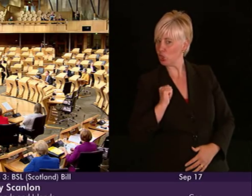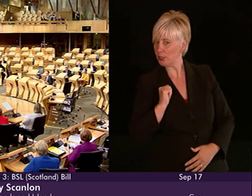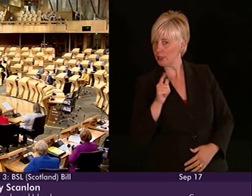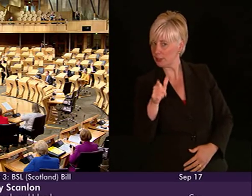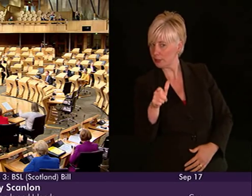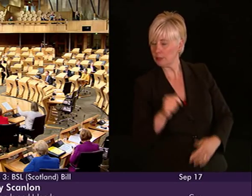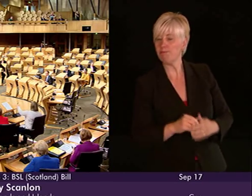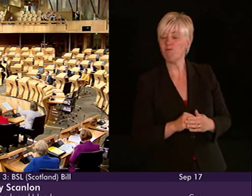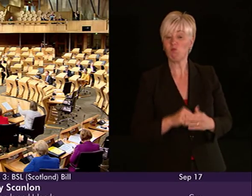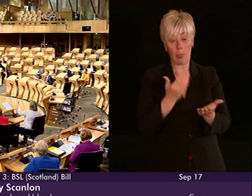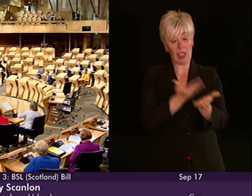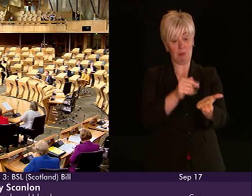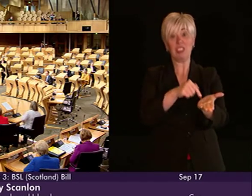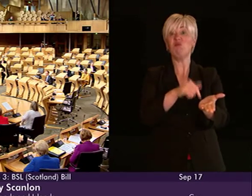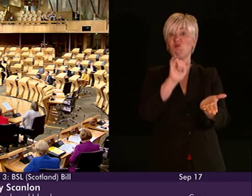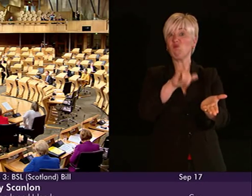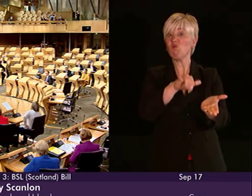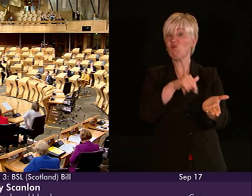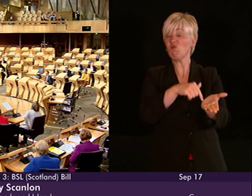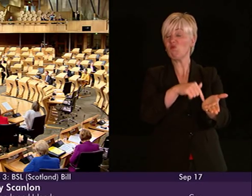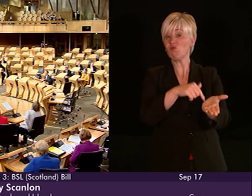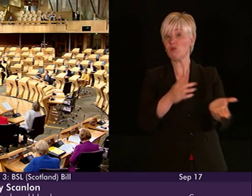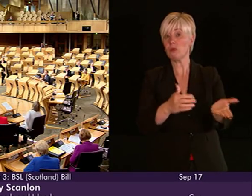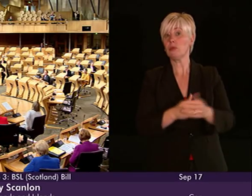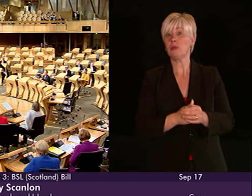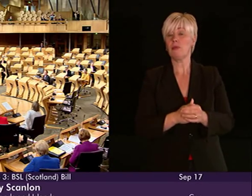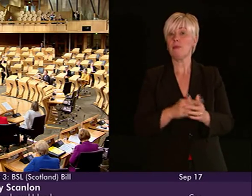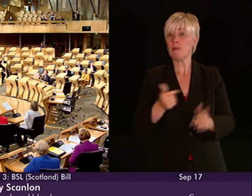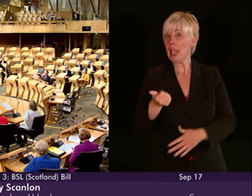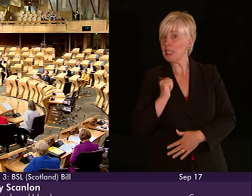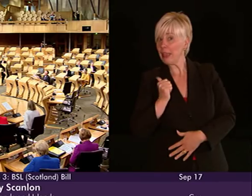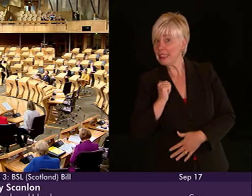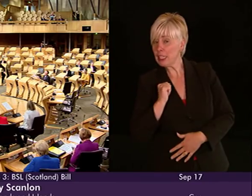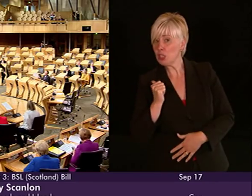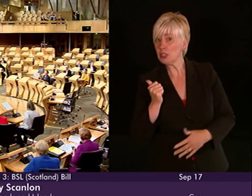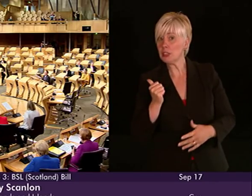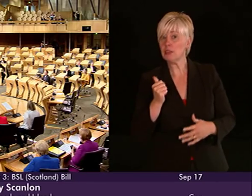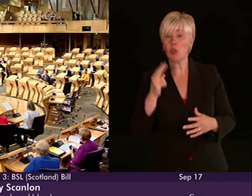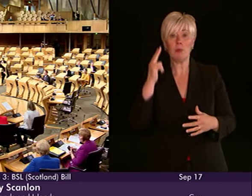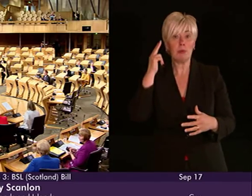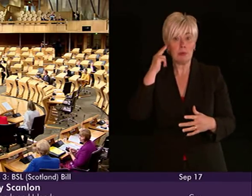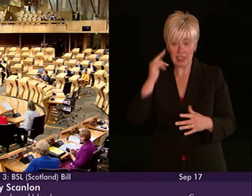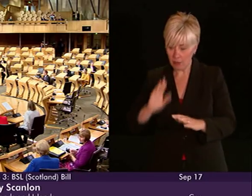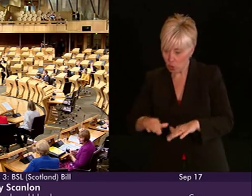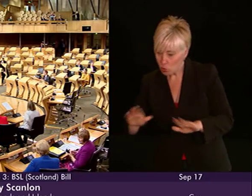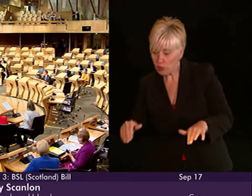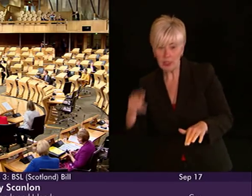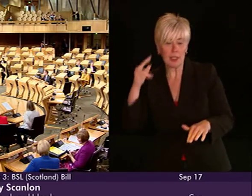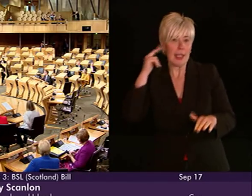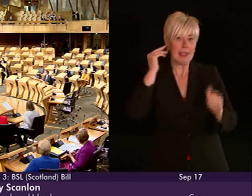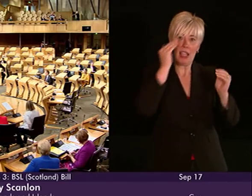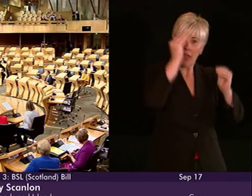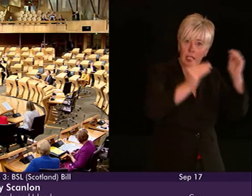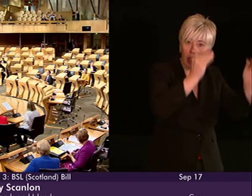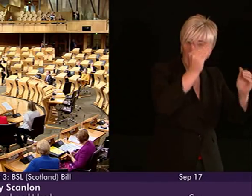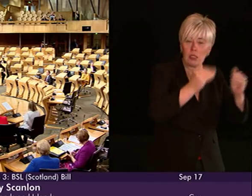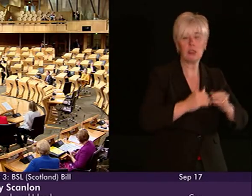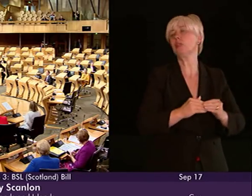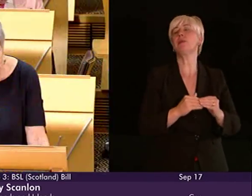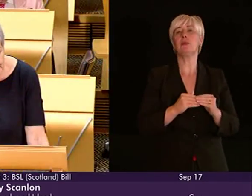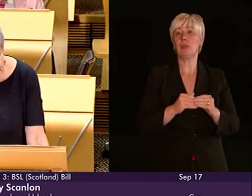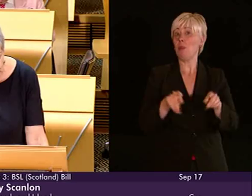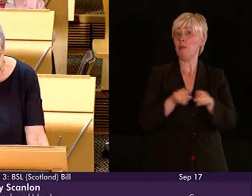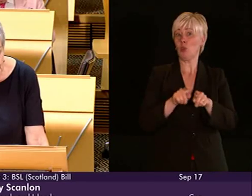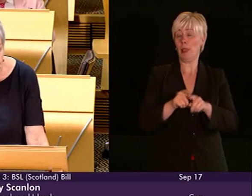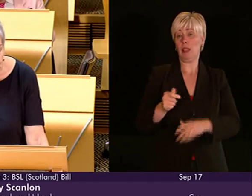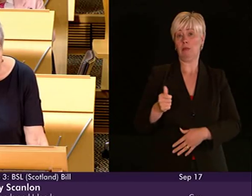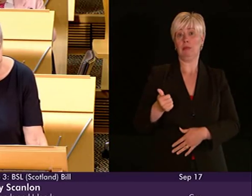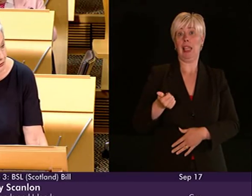that is what the bill is all about: the expectations of deaf children and adults.